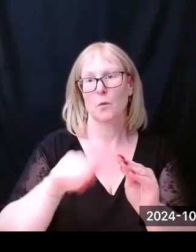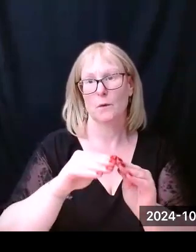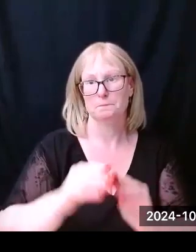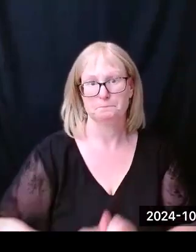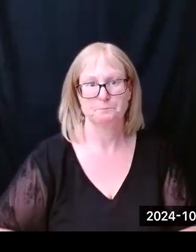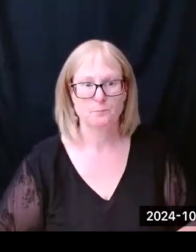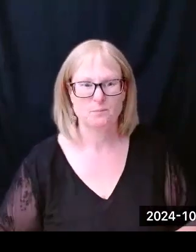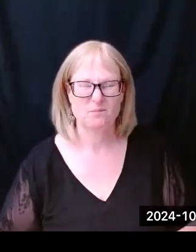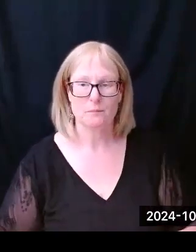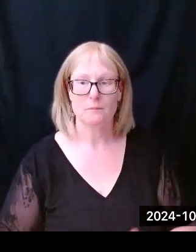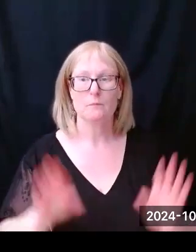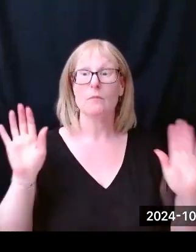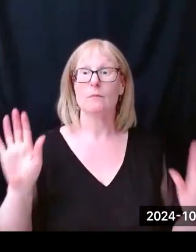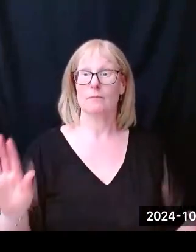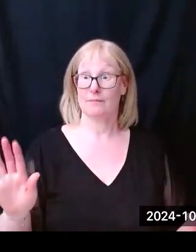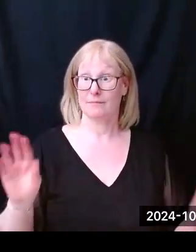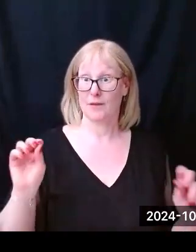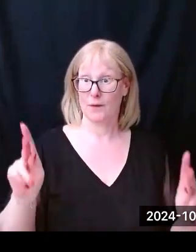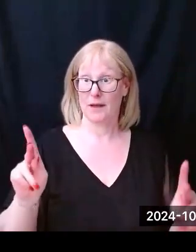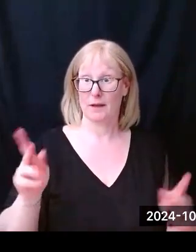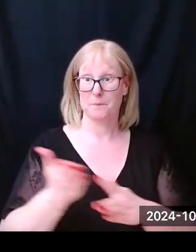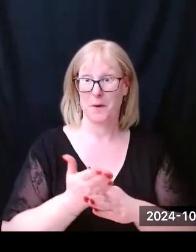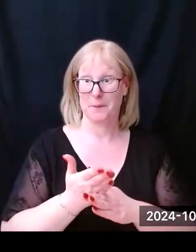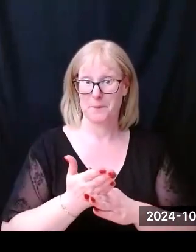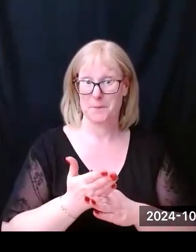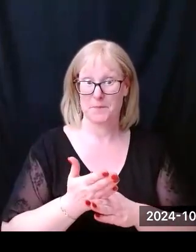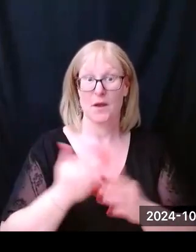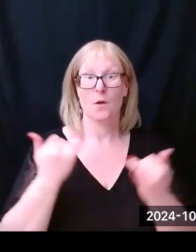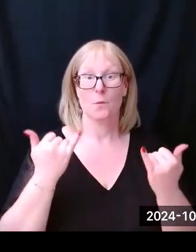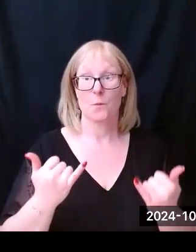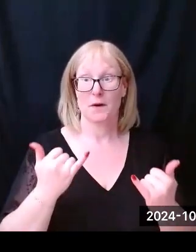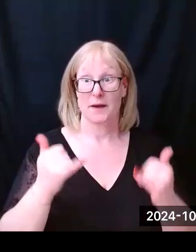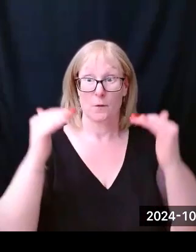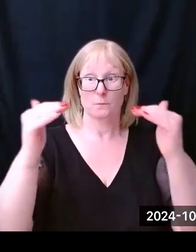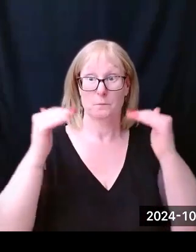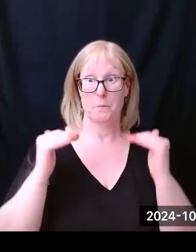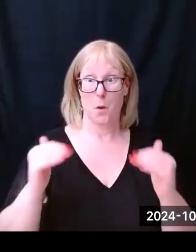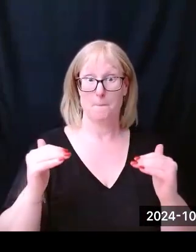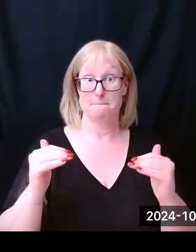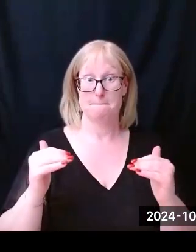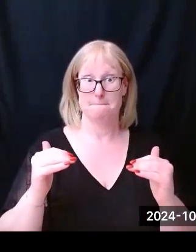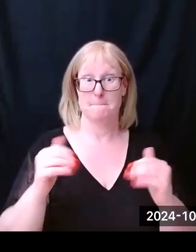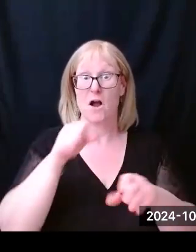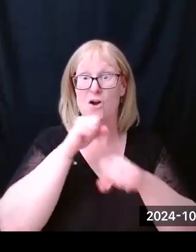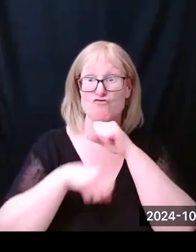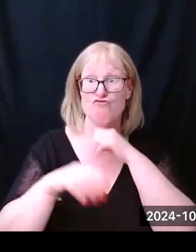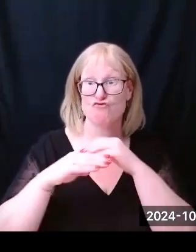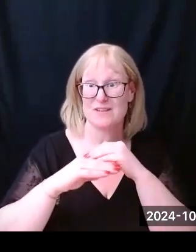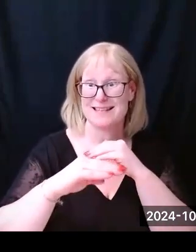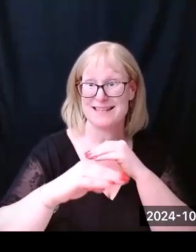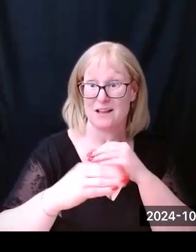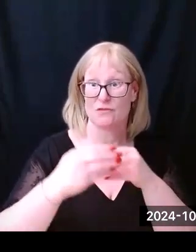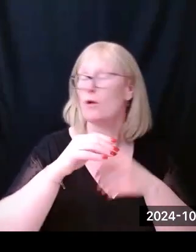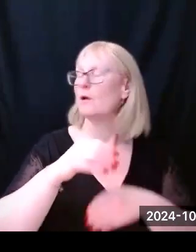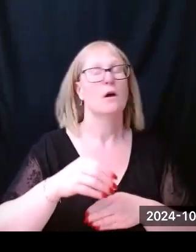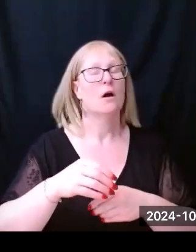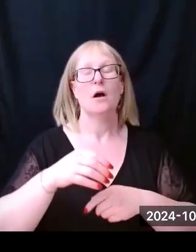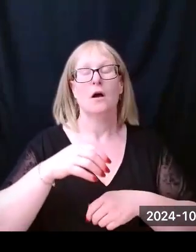Okay, so quick break. We're now moving on to the next part. Resilience needs opportunities. This is what permits growth